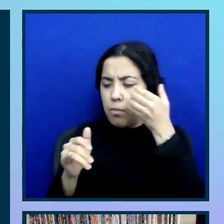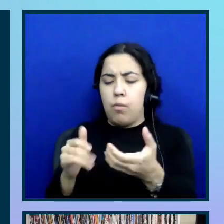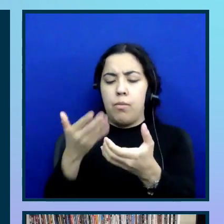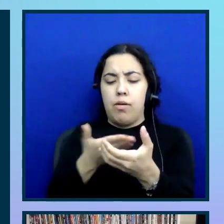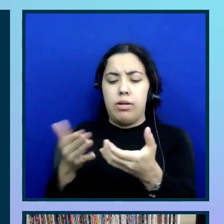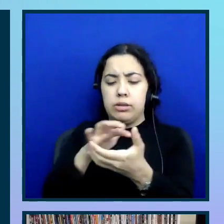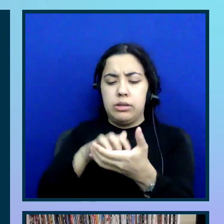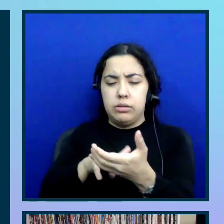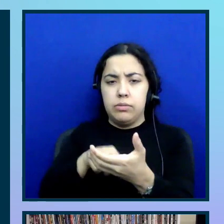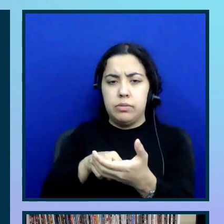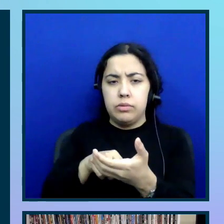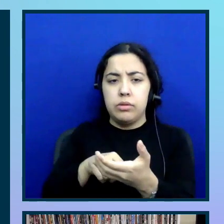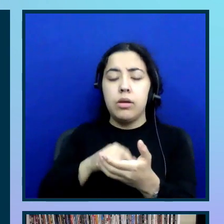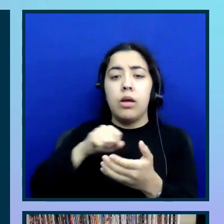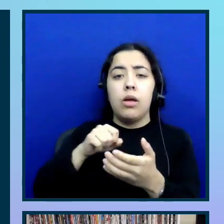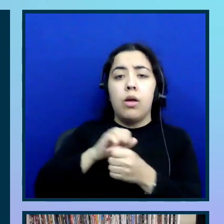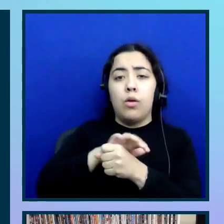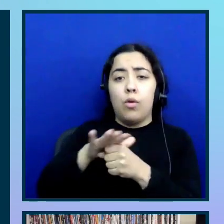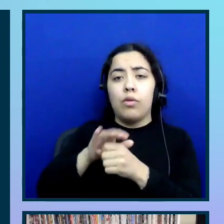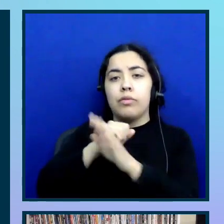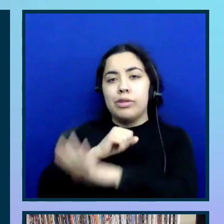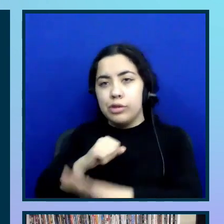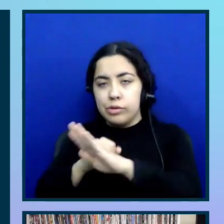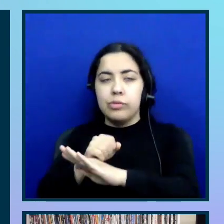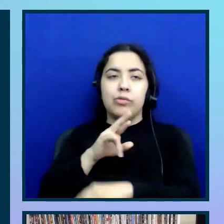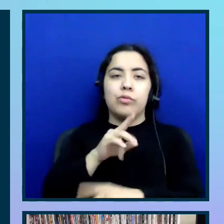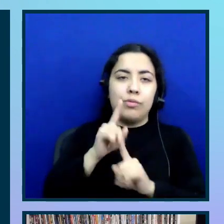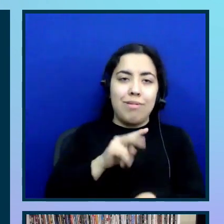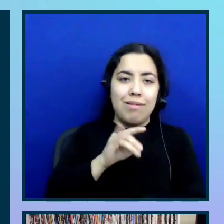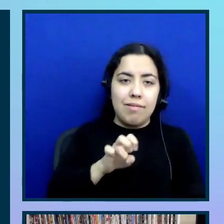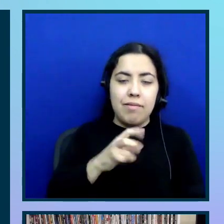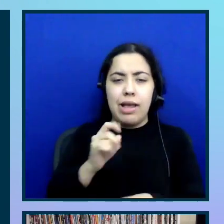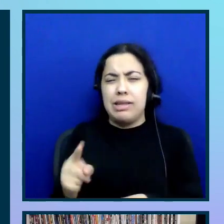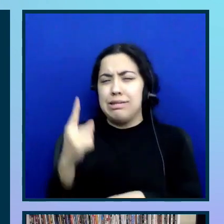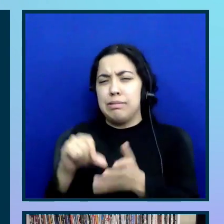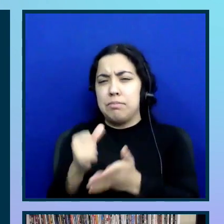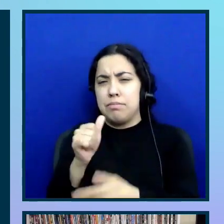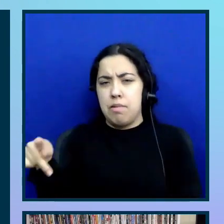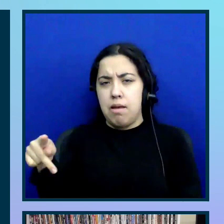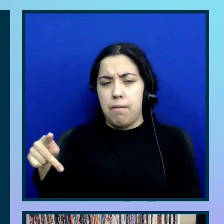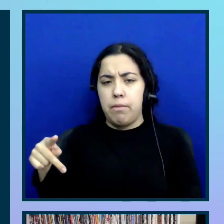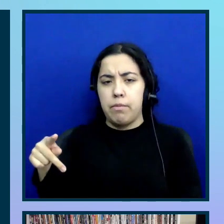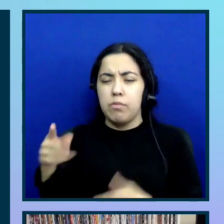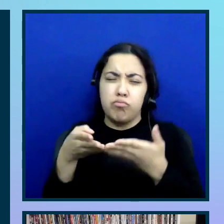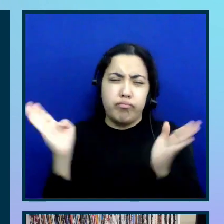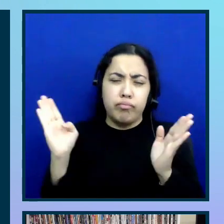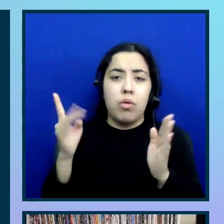So in terms of COVID Shield, React Native and really single page apps in general, a big accessibility issue lies